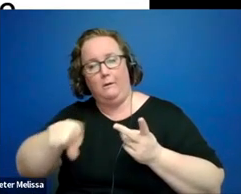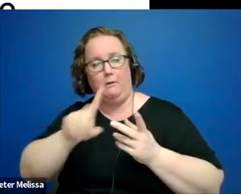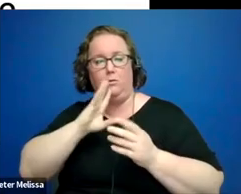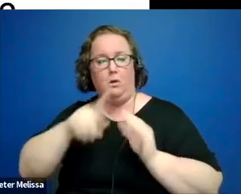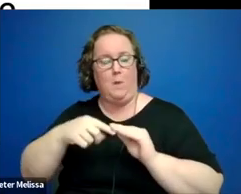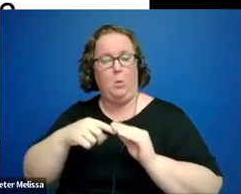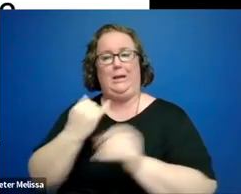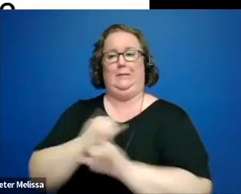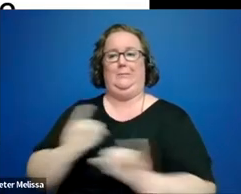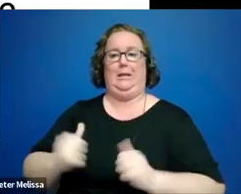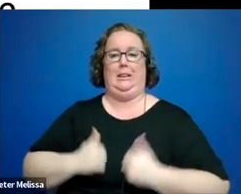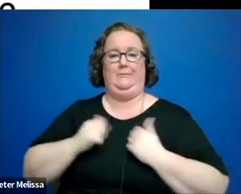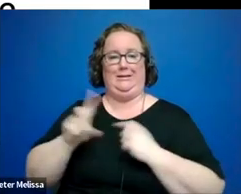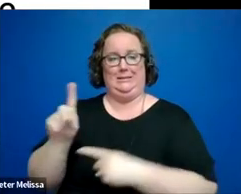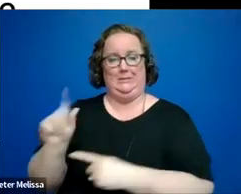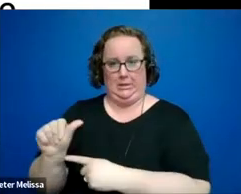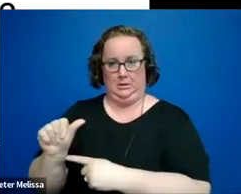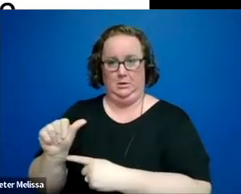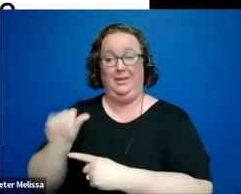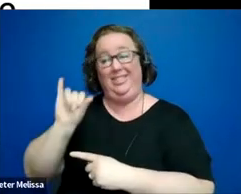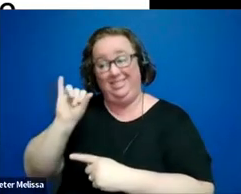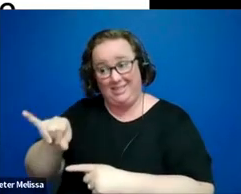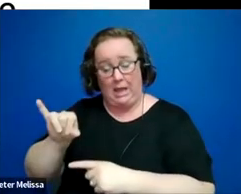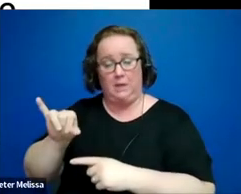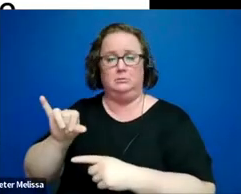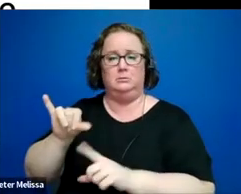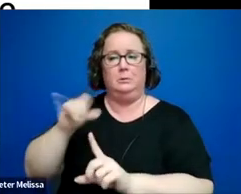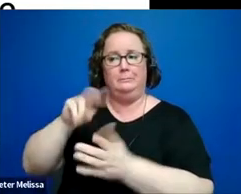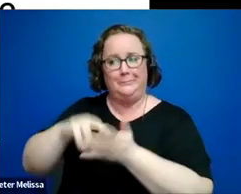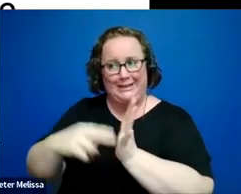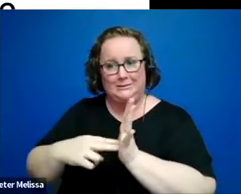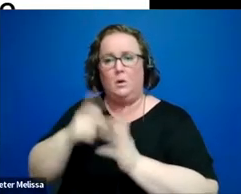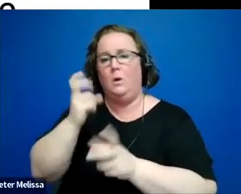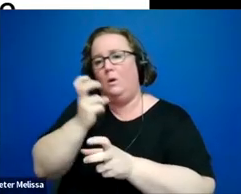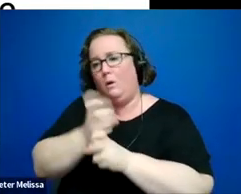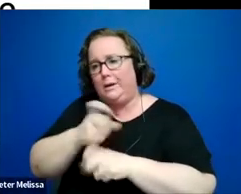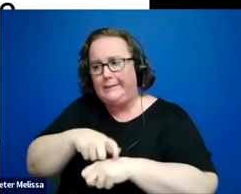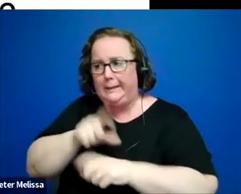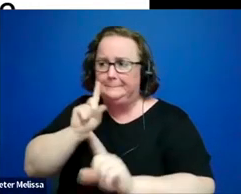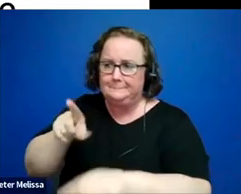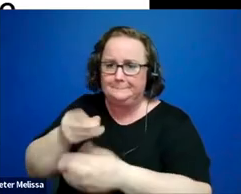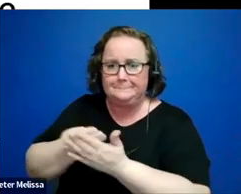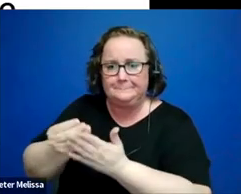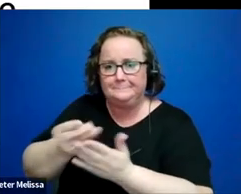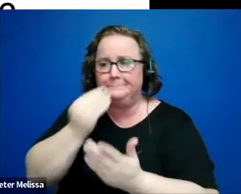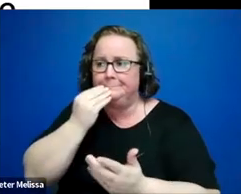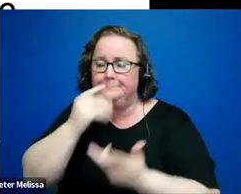disability, which they frame as difficulty doing errands alone, such as visiting a doctor's office